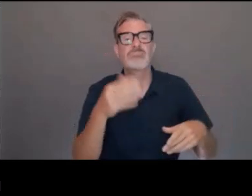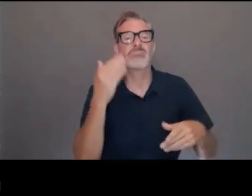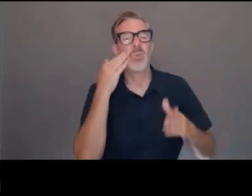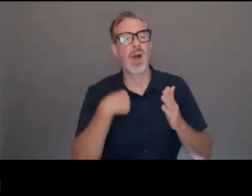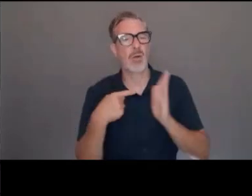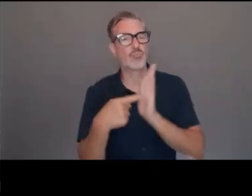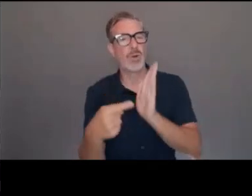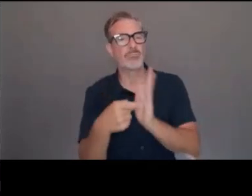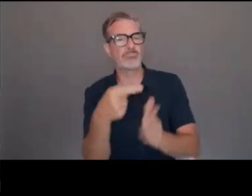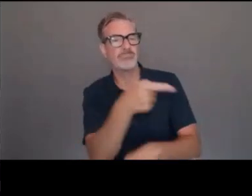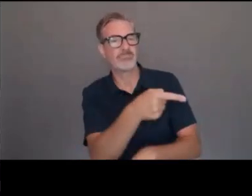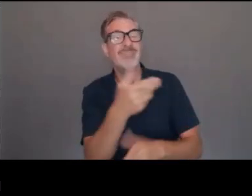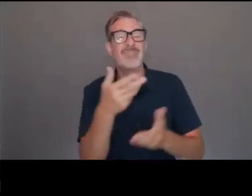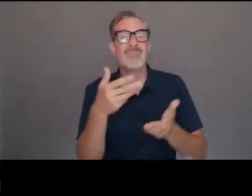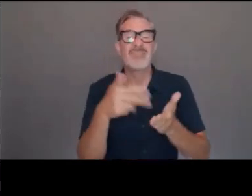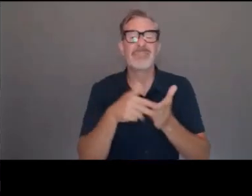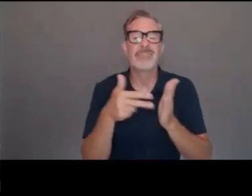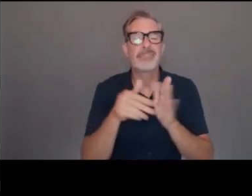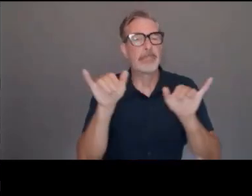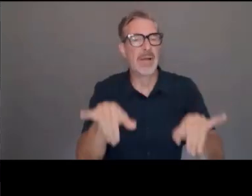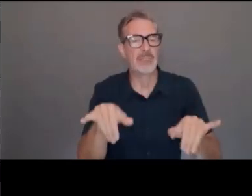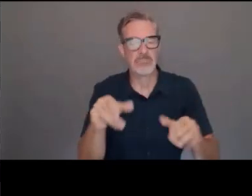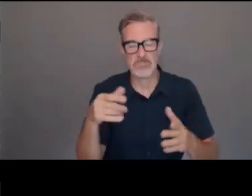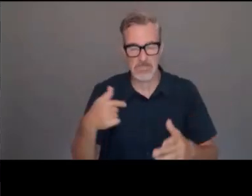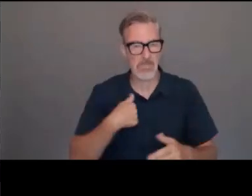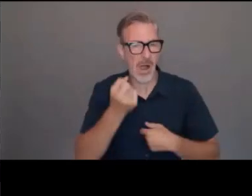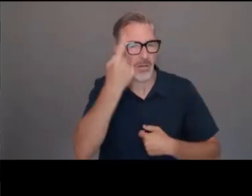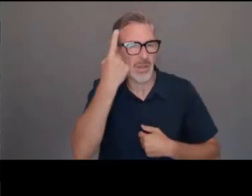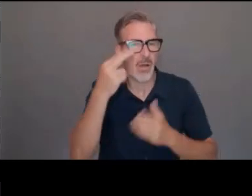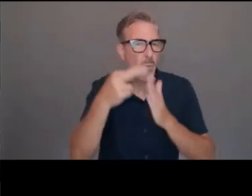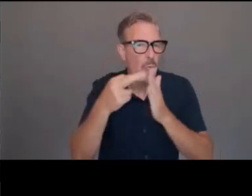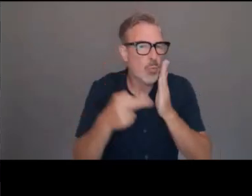in connection to having a funded project.